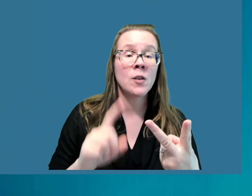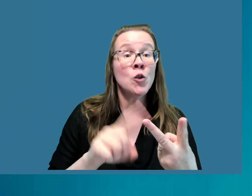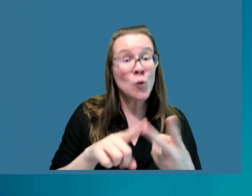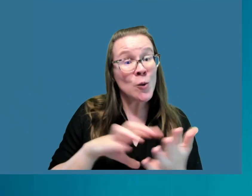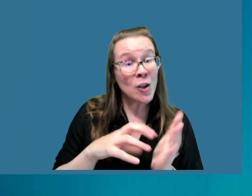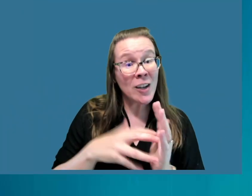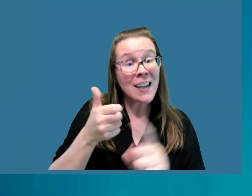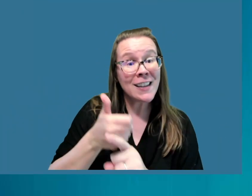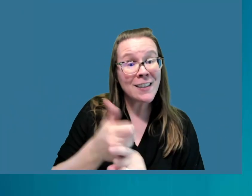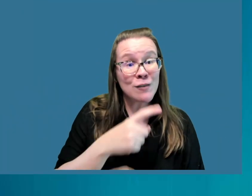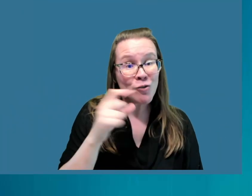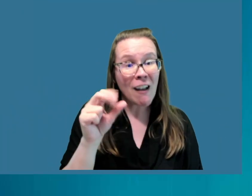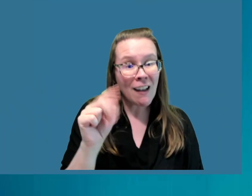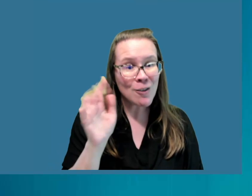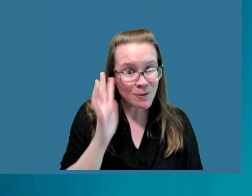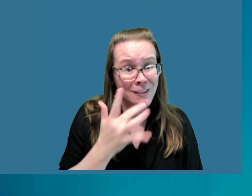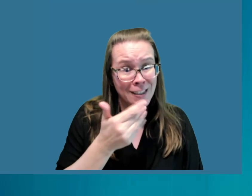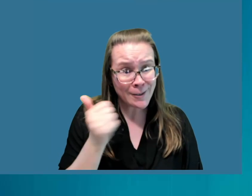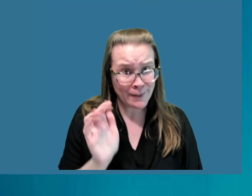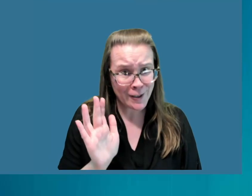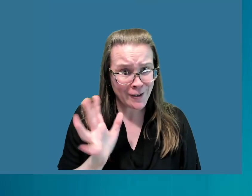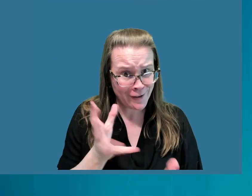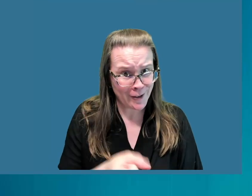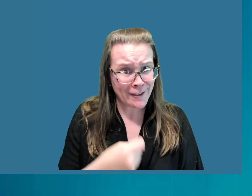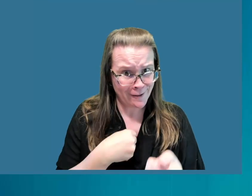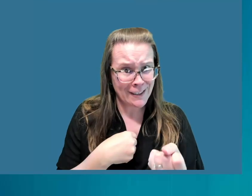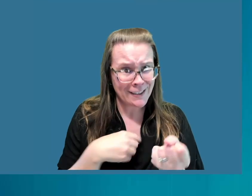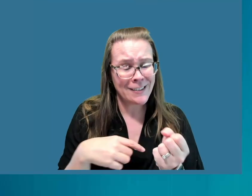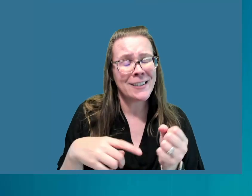their icing messed up or having them stick to each other. Don't worry about it--the